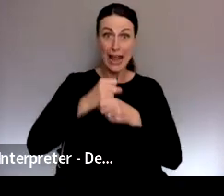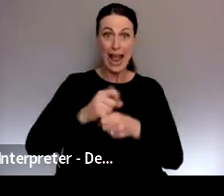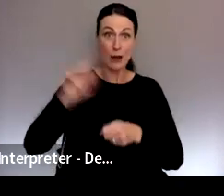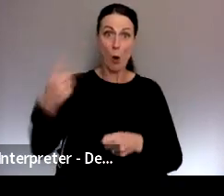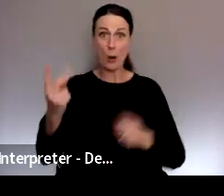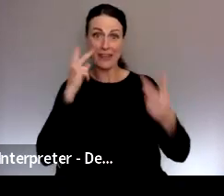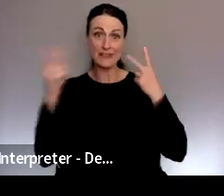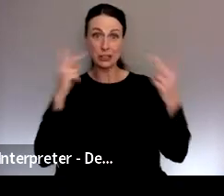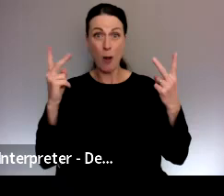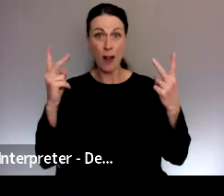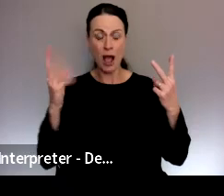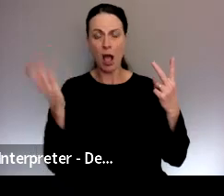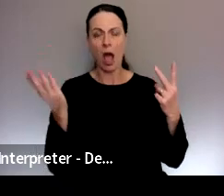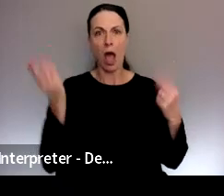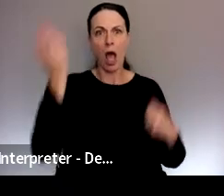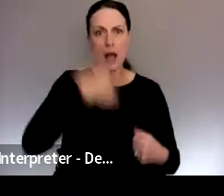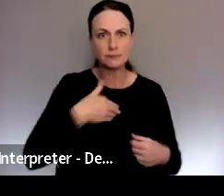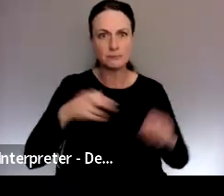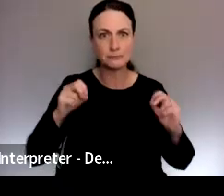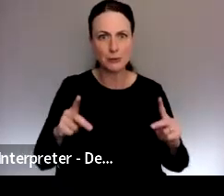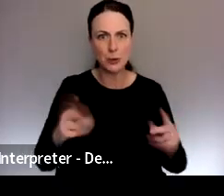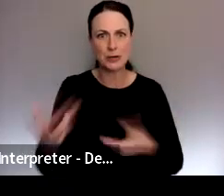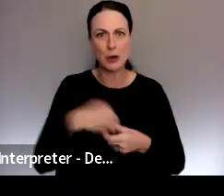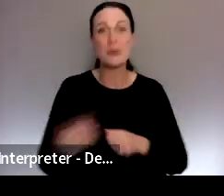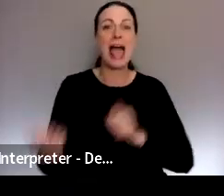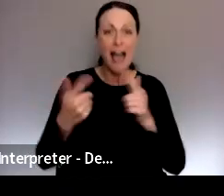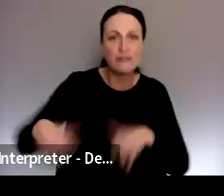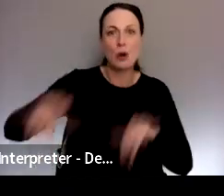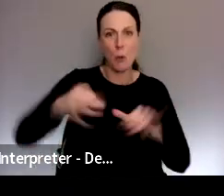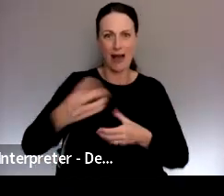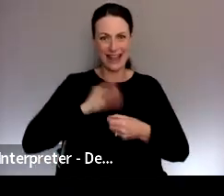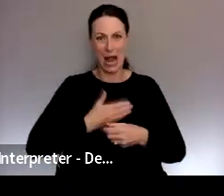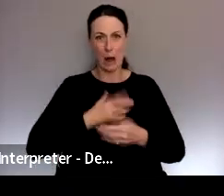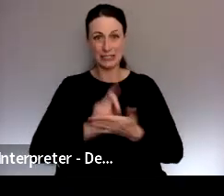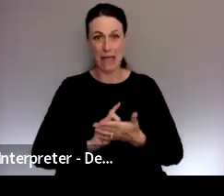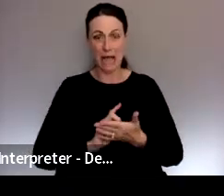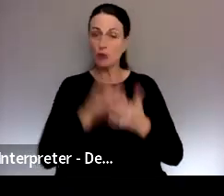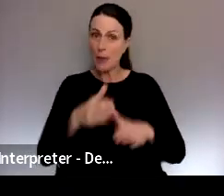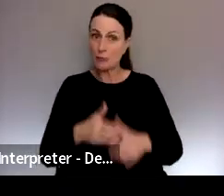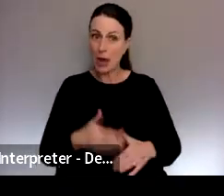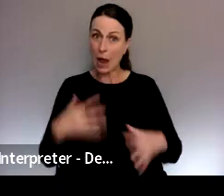we miss opportunities to include everyone in our design. So, I'm gonna break this down. To recap,